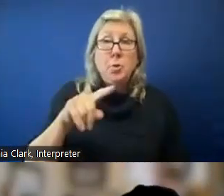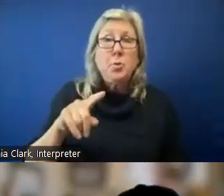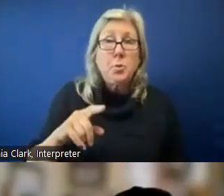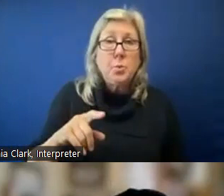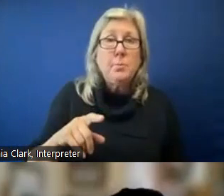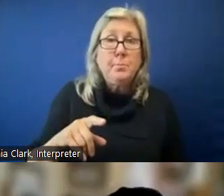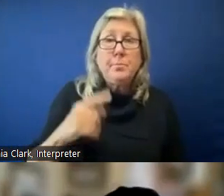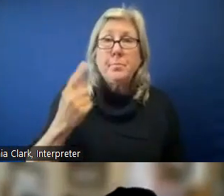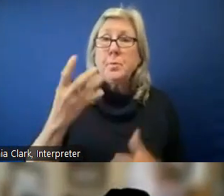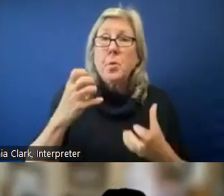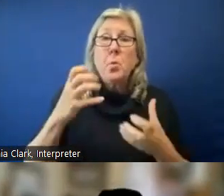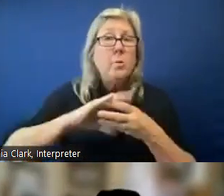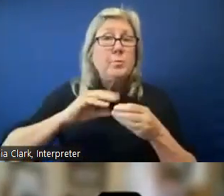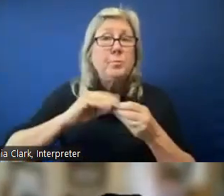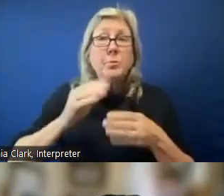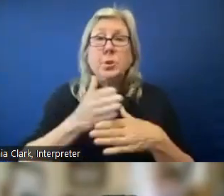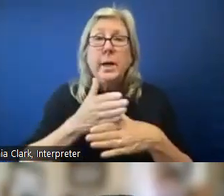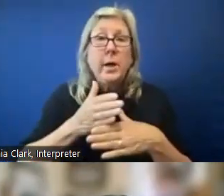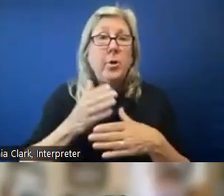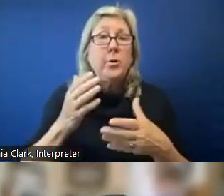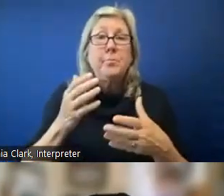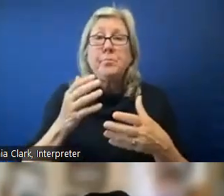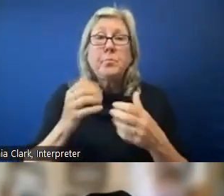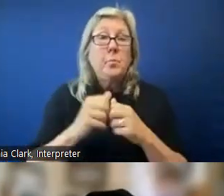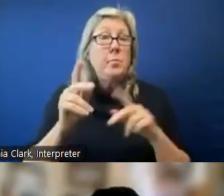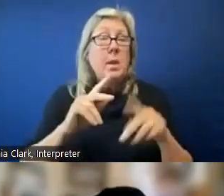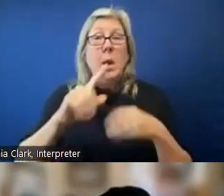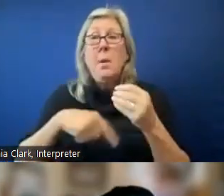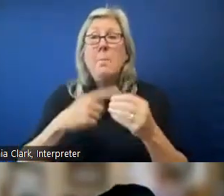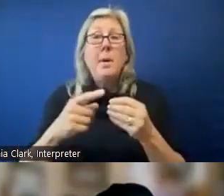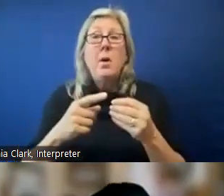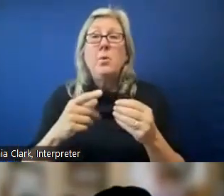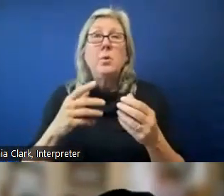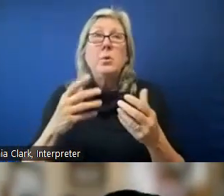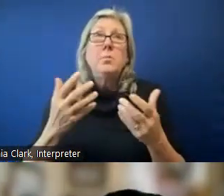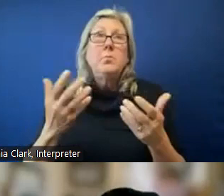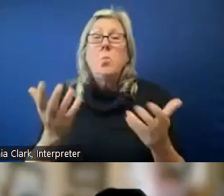would like to share, something you want to share with people about what makes you everyone's